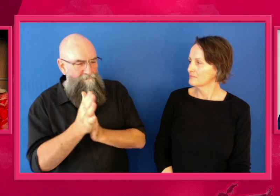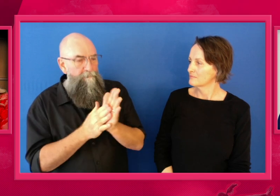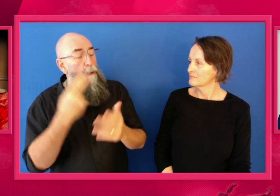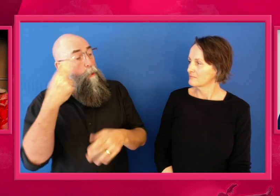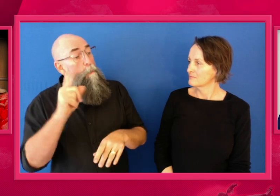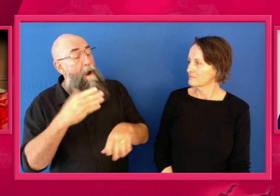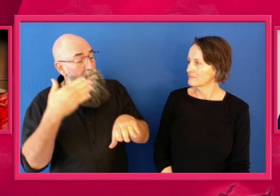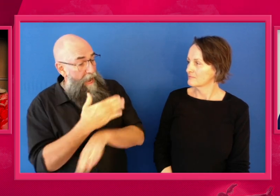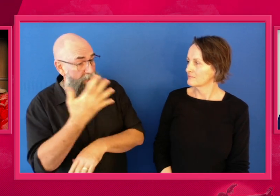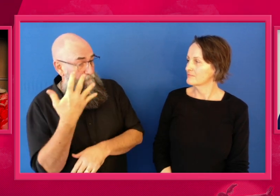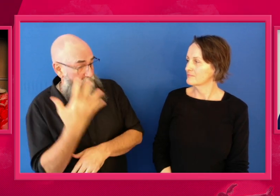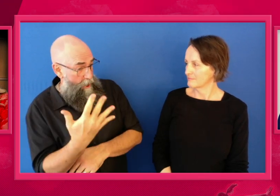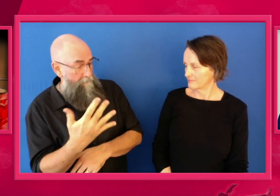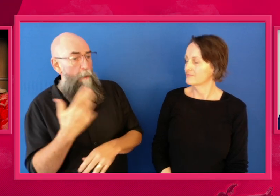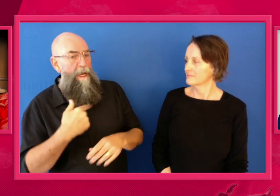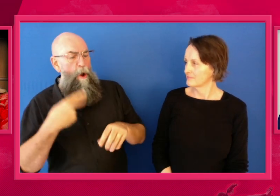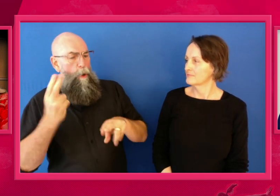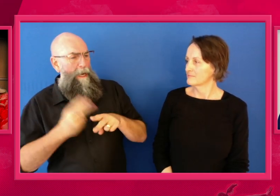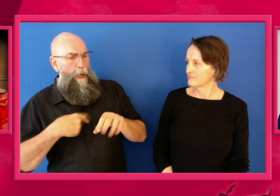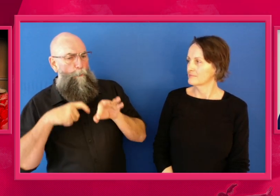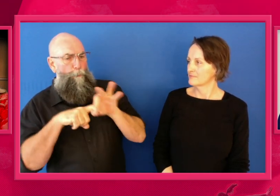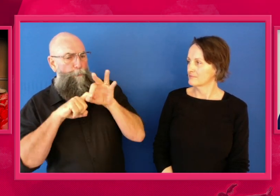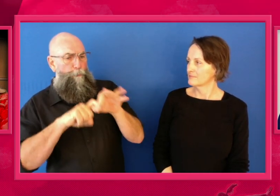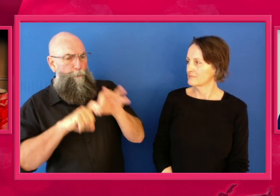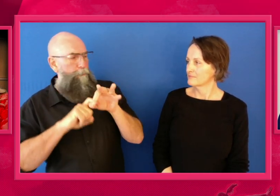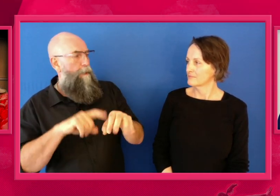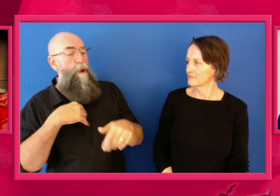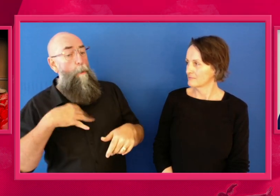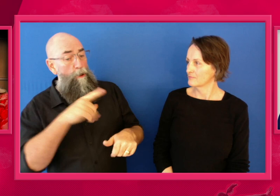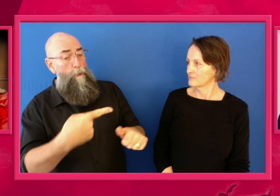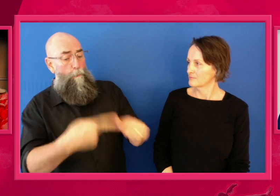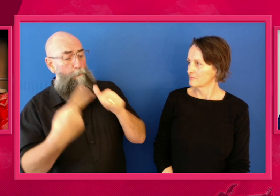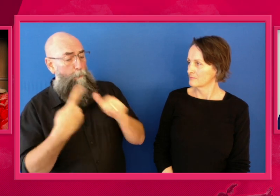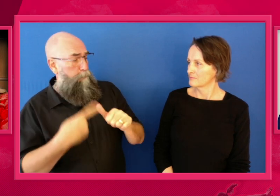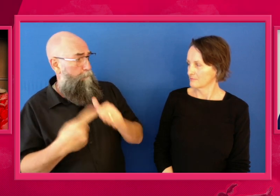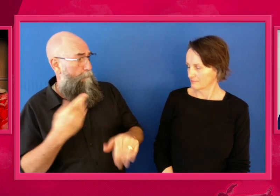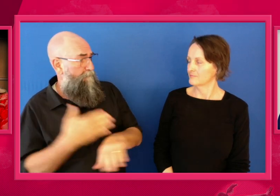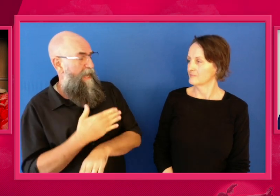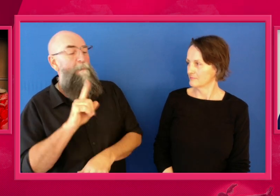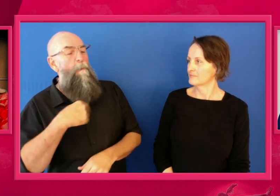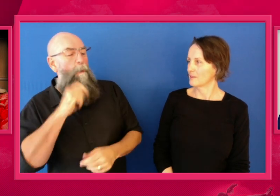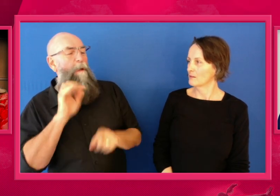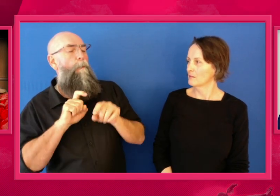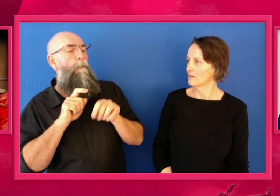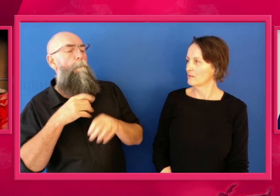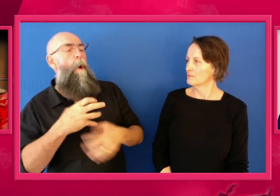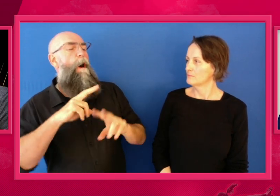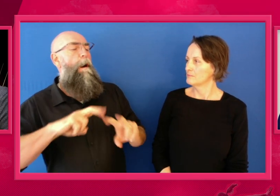Five, which is basically quickfire questions that you just think of the answers as quickly as you can, but we might interrogate you after each of them.